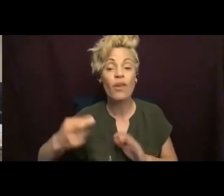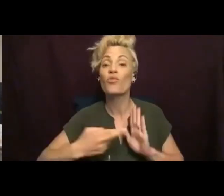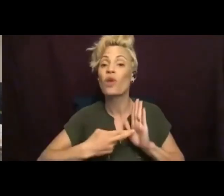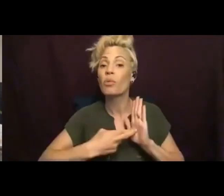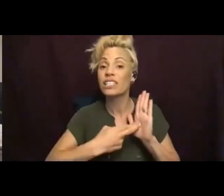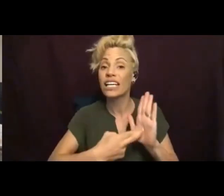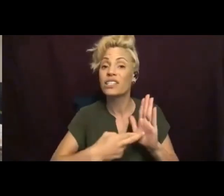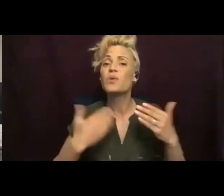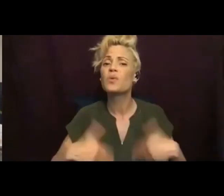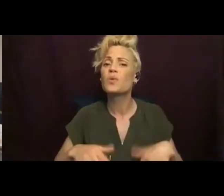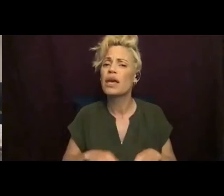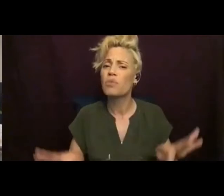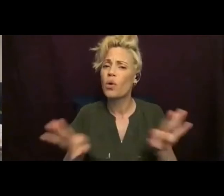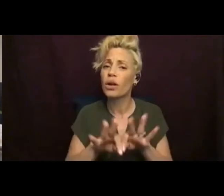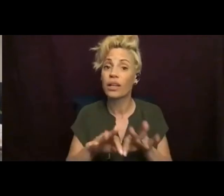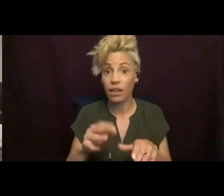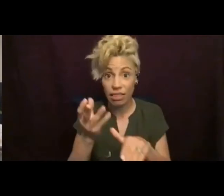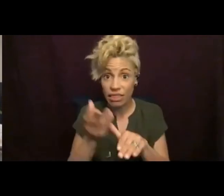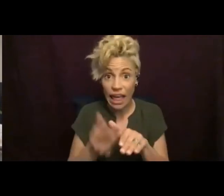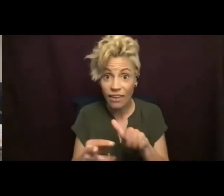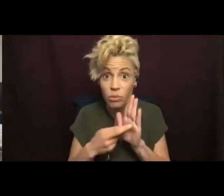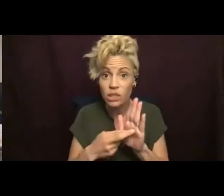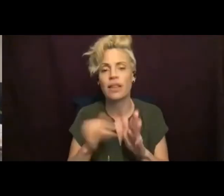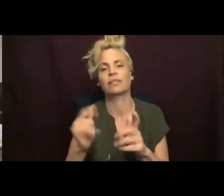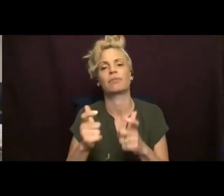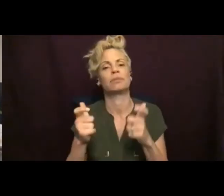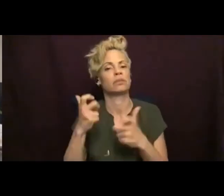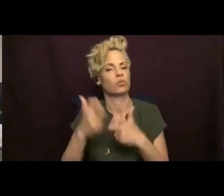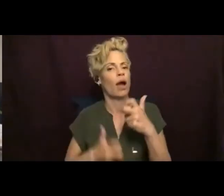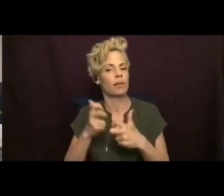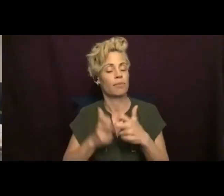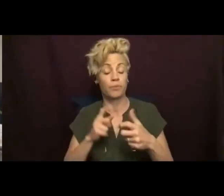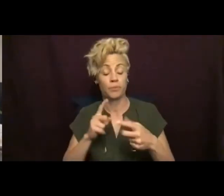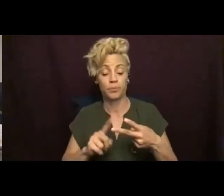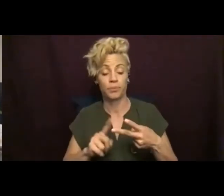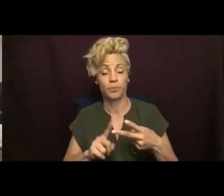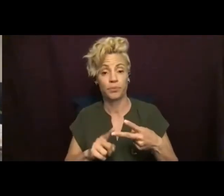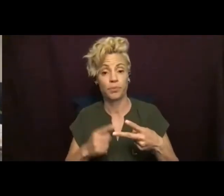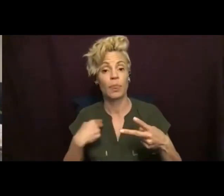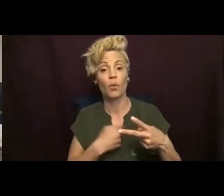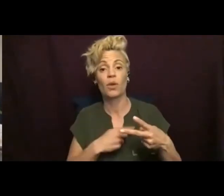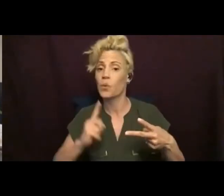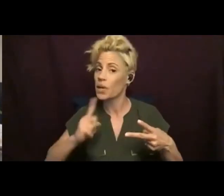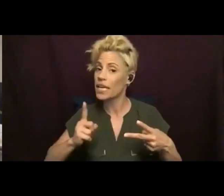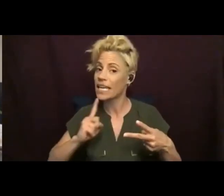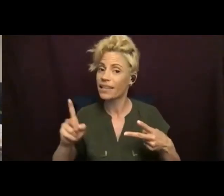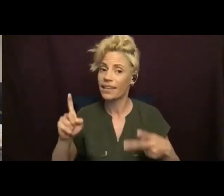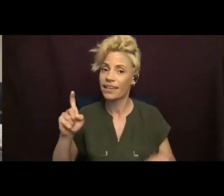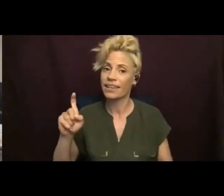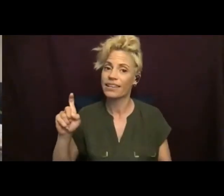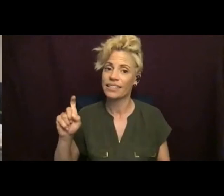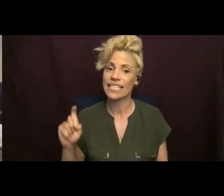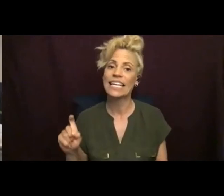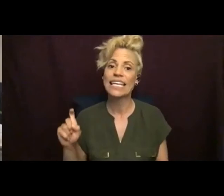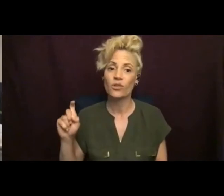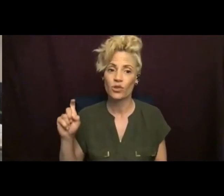And if there's a lack, that's a big problem. And number two, we really do need to be doing much more of it